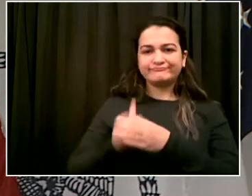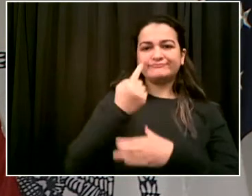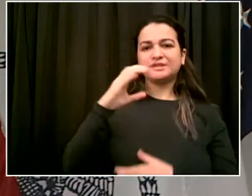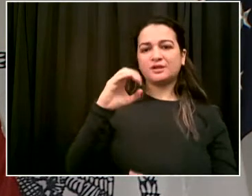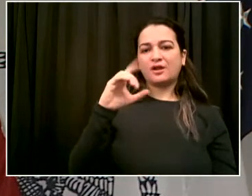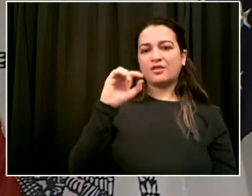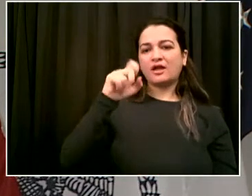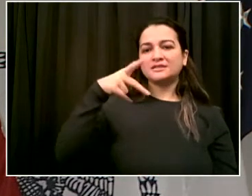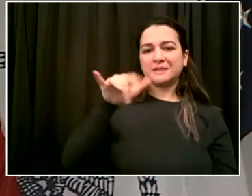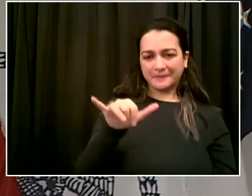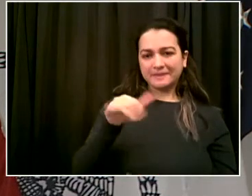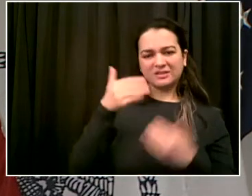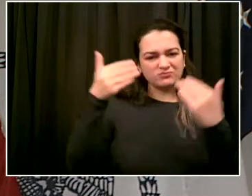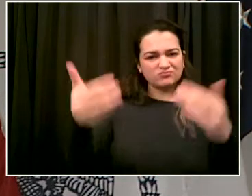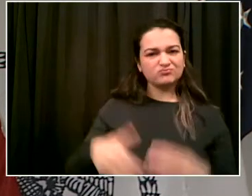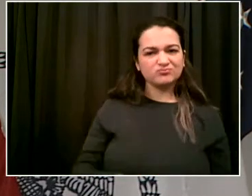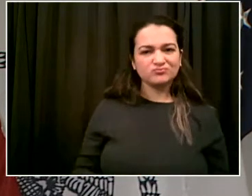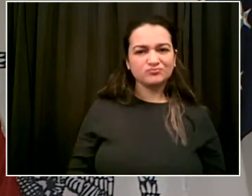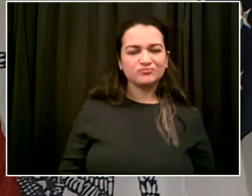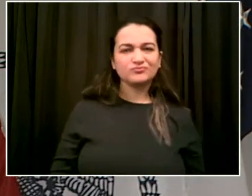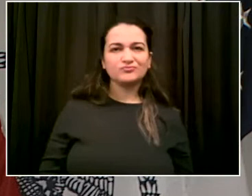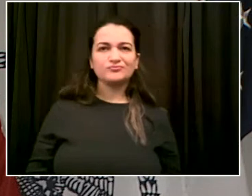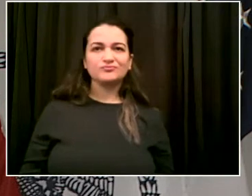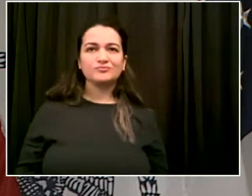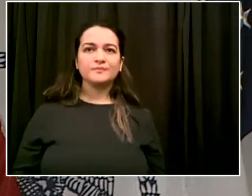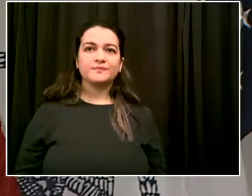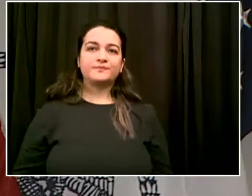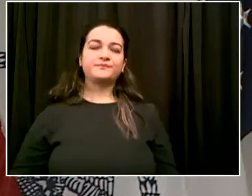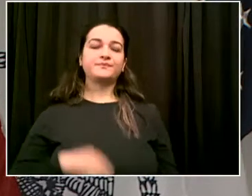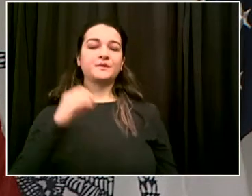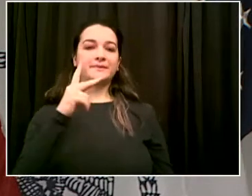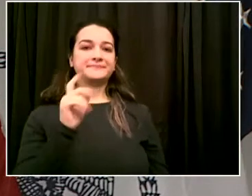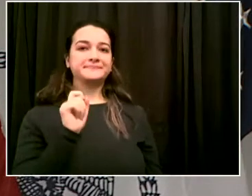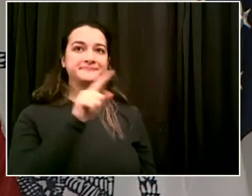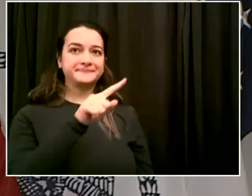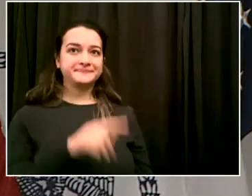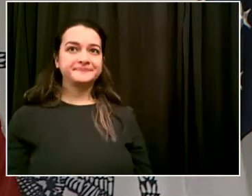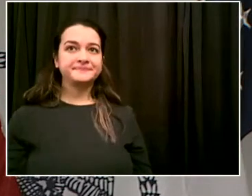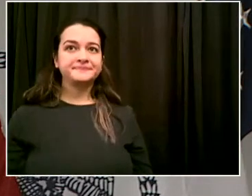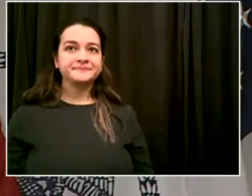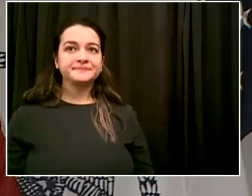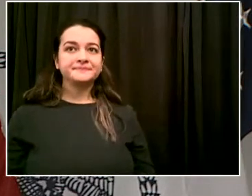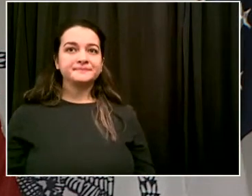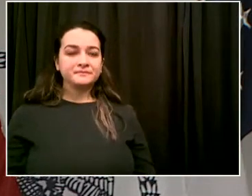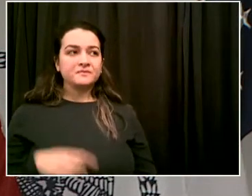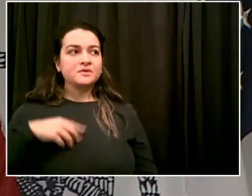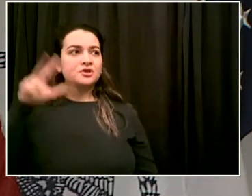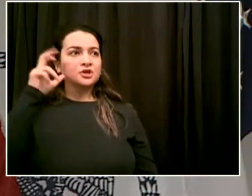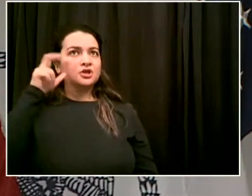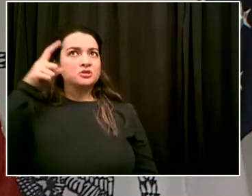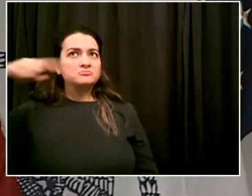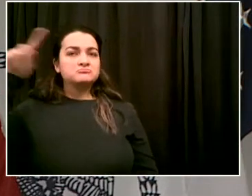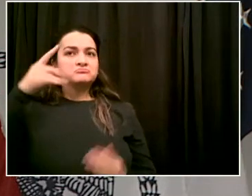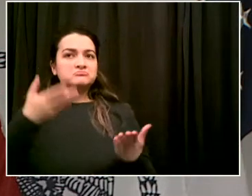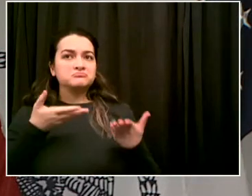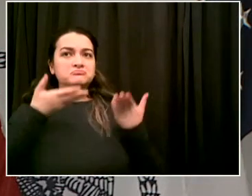SOME OF THE WEALTHIEST REAL ESTATE INTERESTS IN THE CITY PUT FORWARD $100 MILLLLN IOPLAN TO REMOVE CARS FROM UNIION SSARQUE E AN CREATE NEARLY